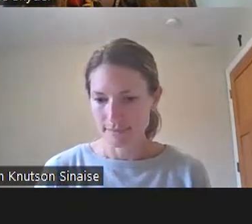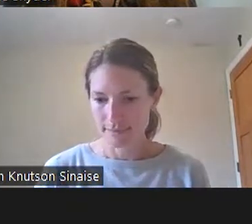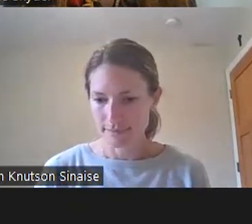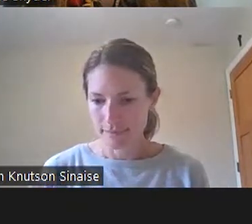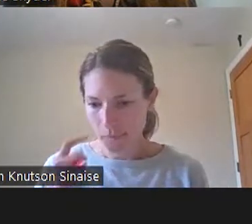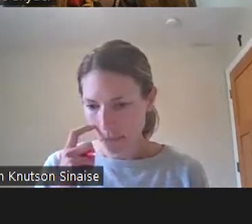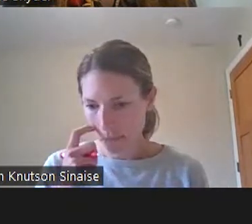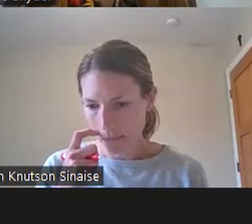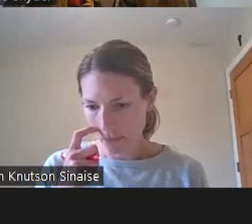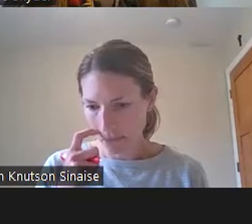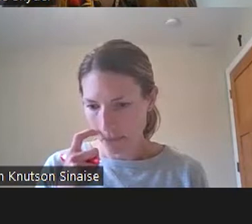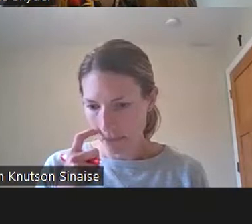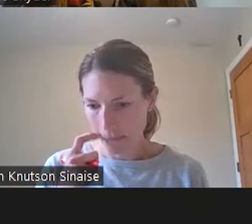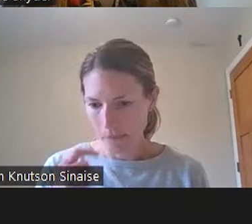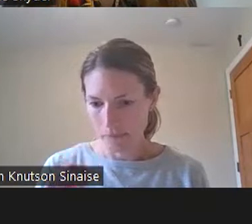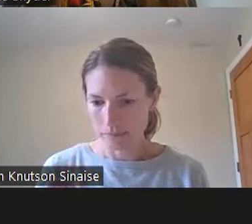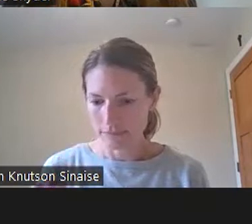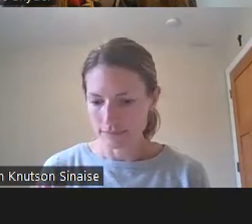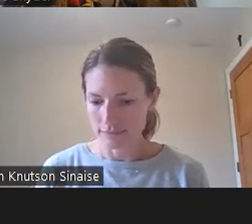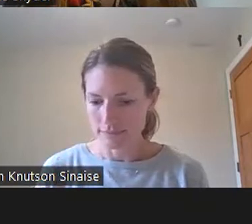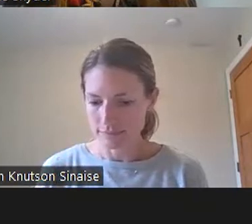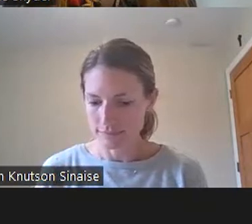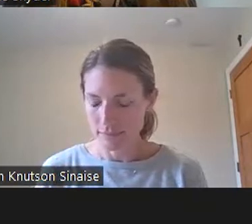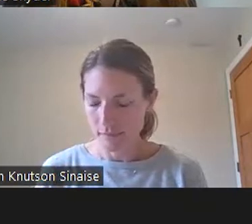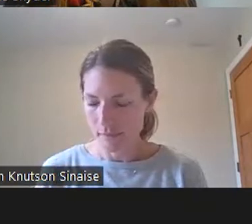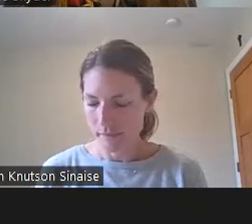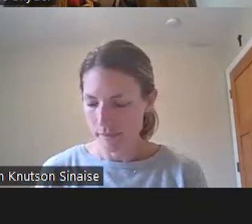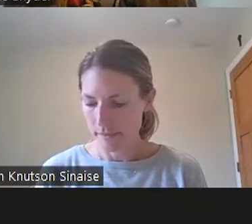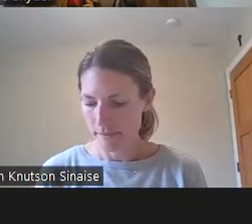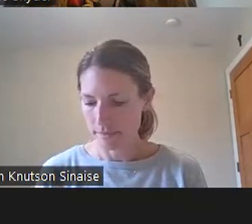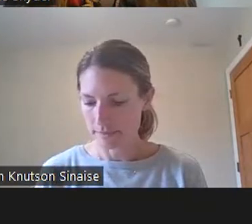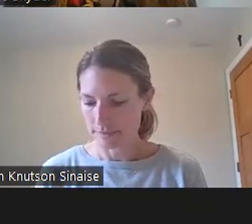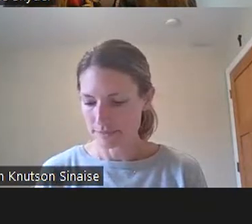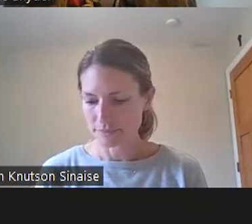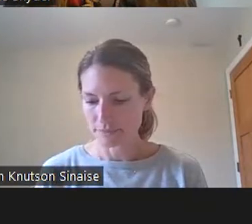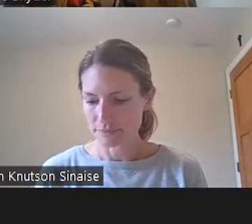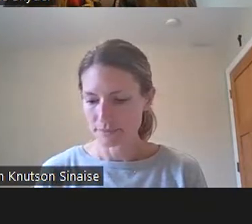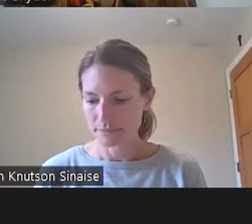Then our more recent adventure is about